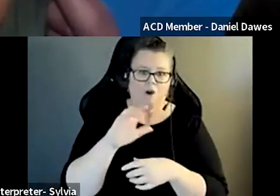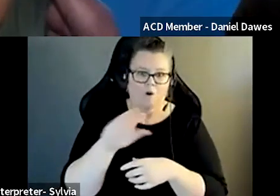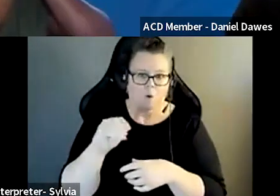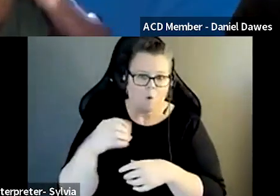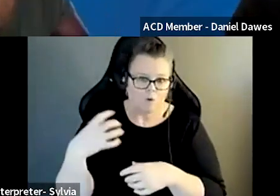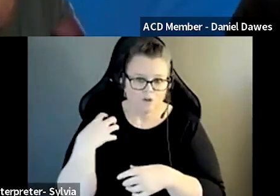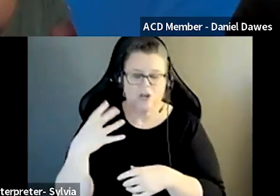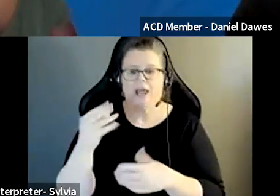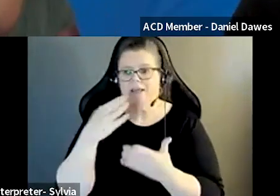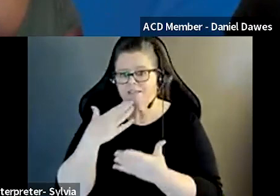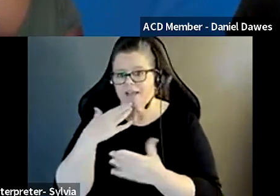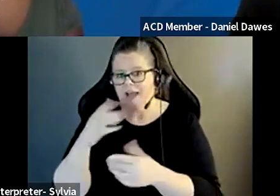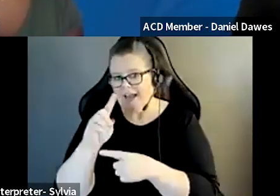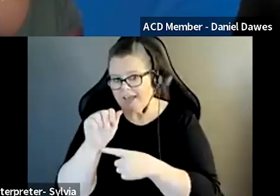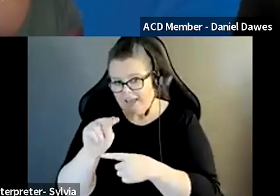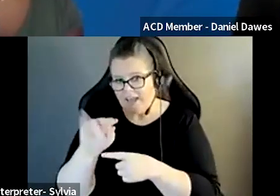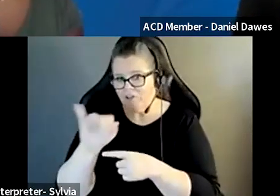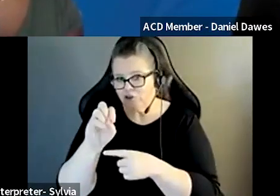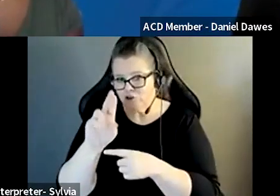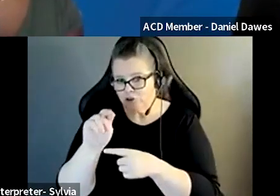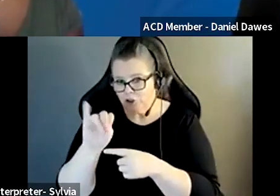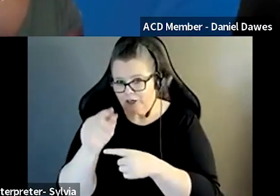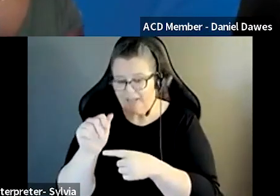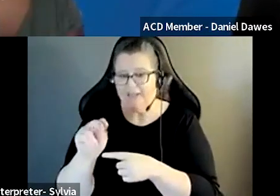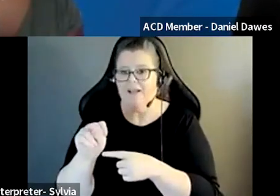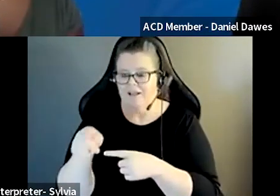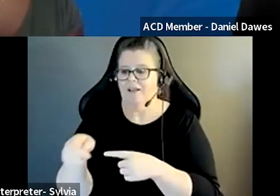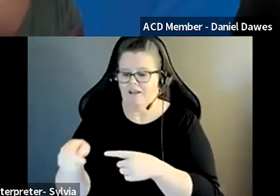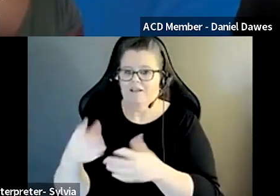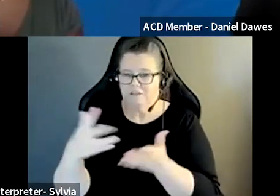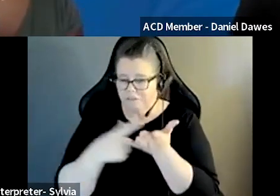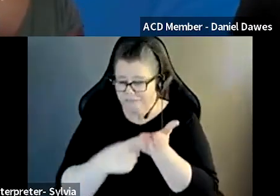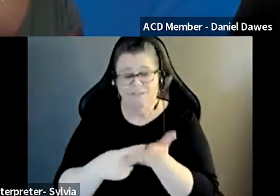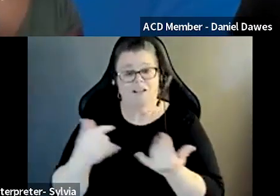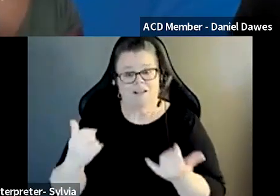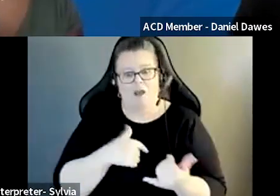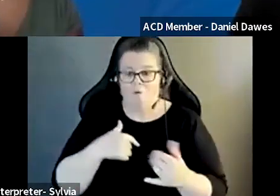to Dan Jernigan for leading us through that discussion. And we're off and running on this one.